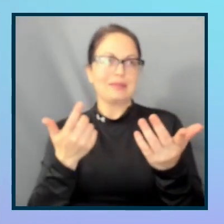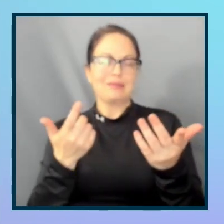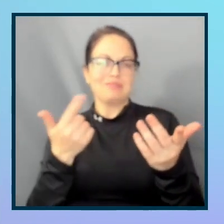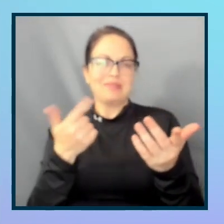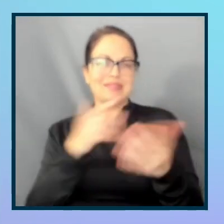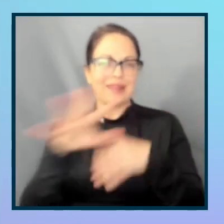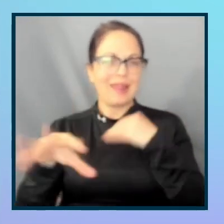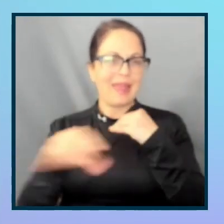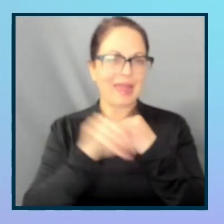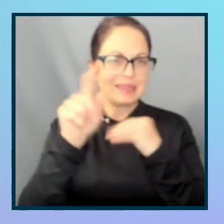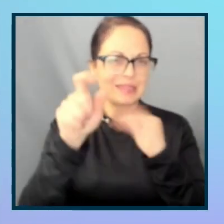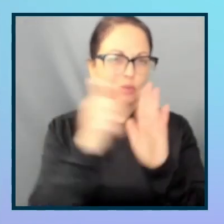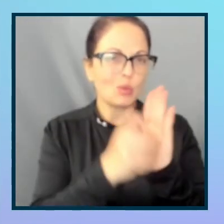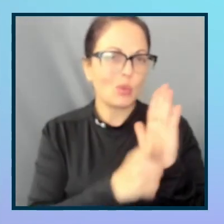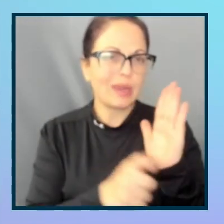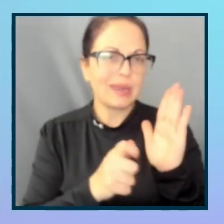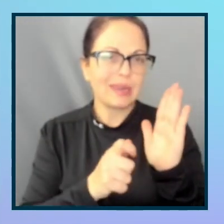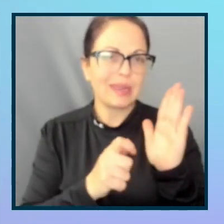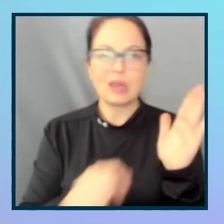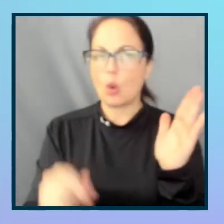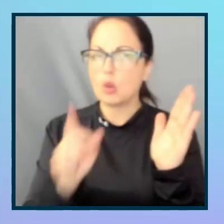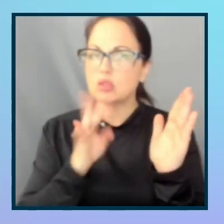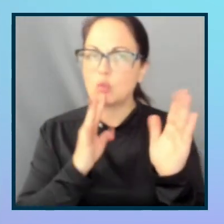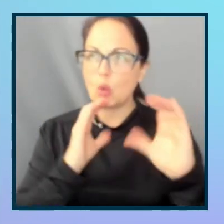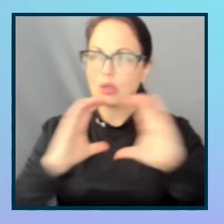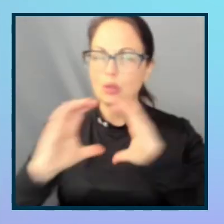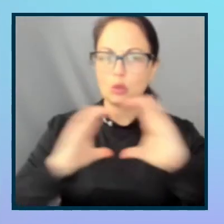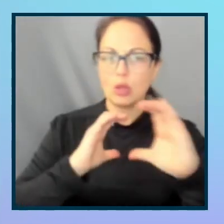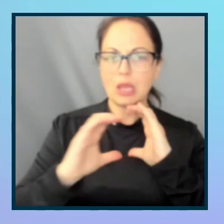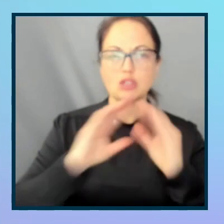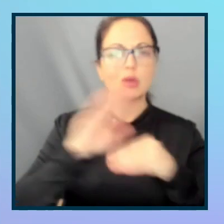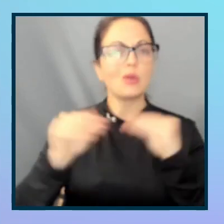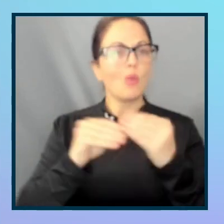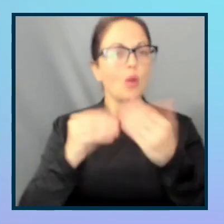but keep it more open, it has had a huge expansion